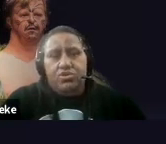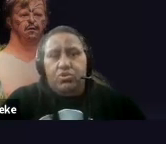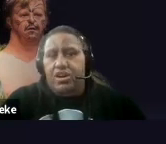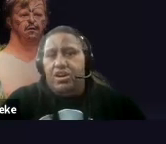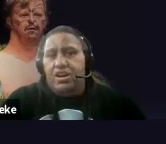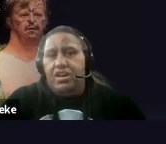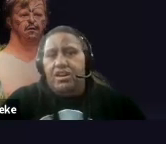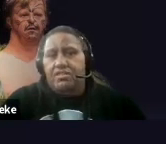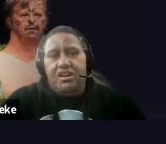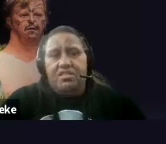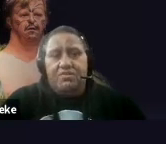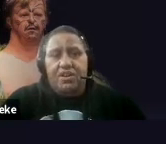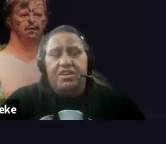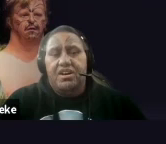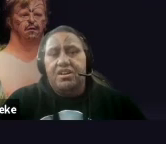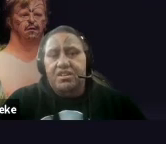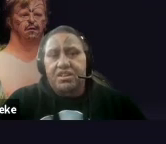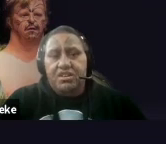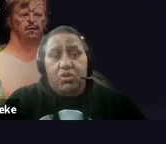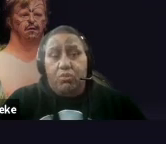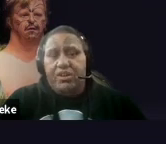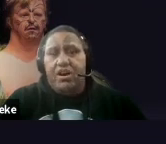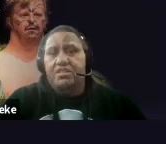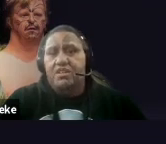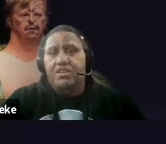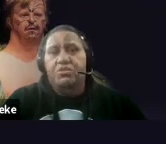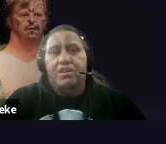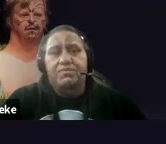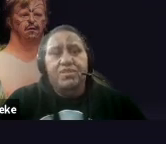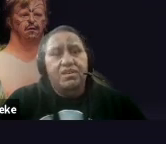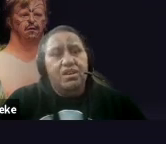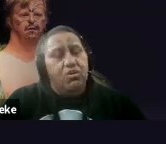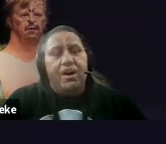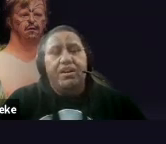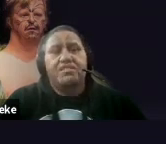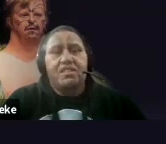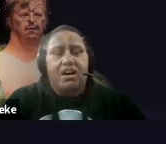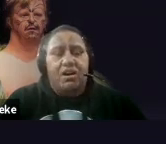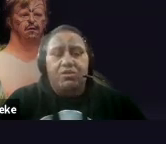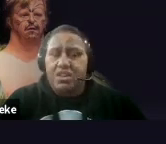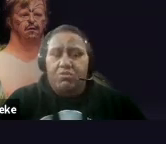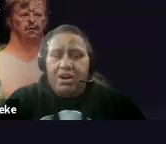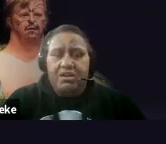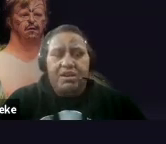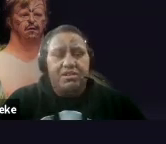Tuia ngā herenga tāngata whaikaha ka noho ai ki te whenua, ka ora pai ai ki te ao, ki te ao Marama.